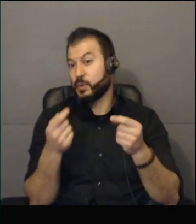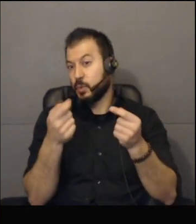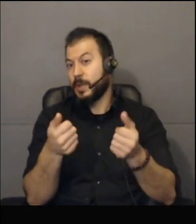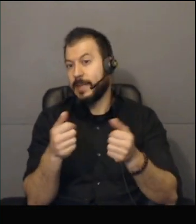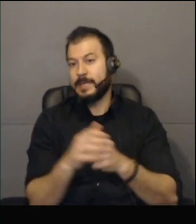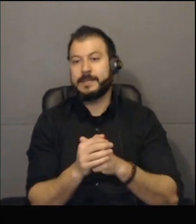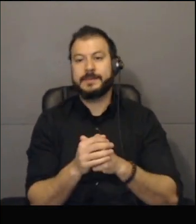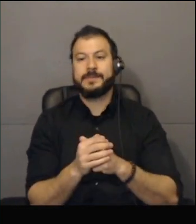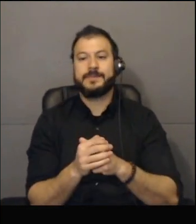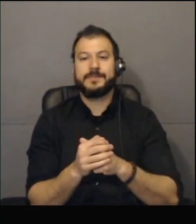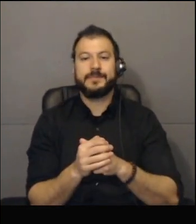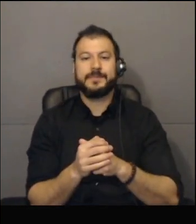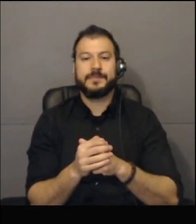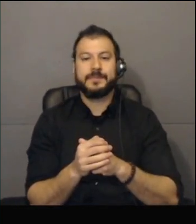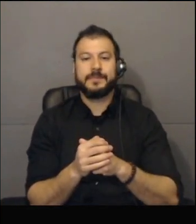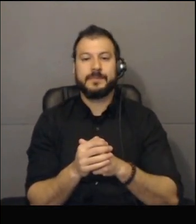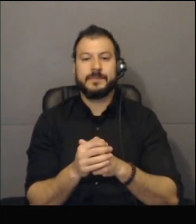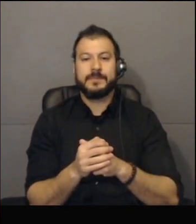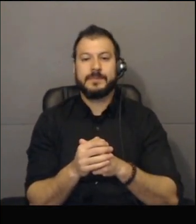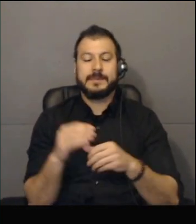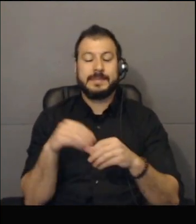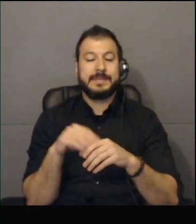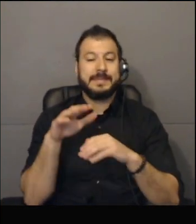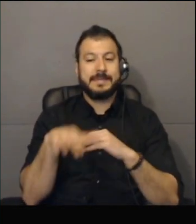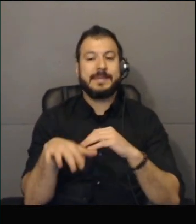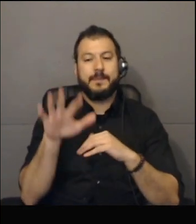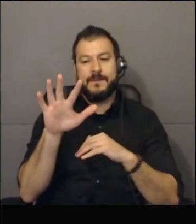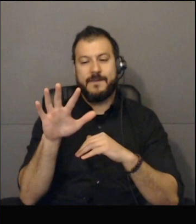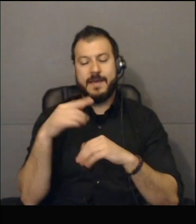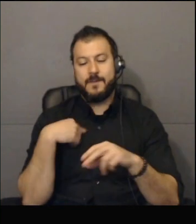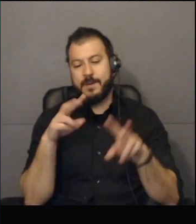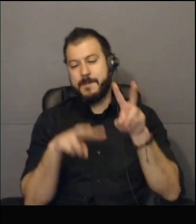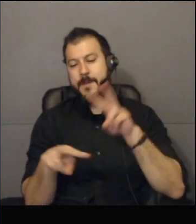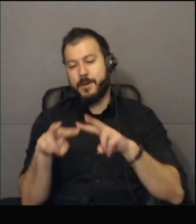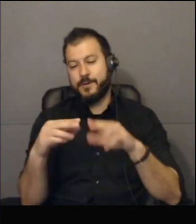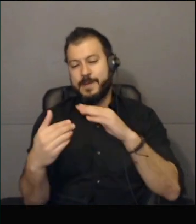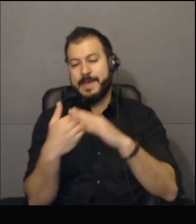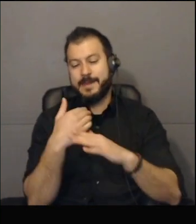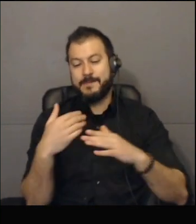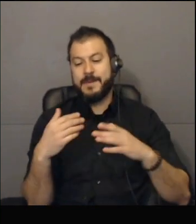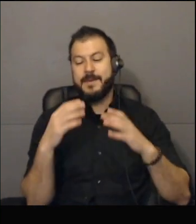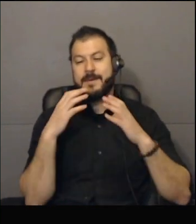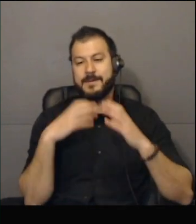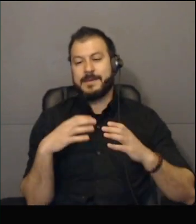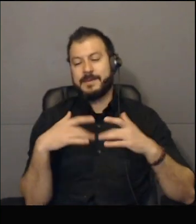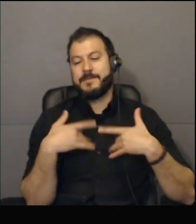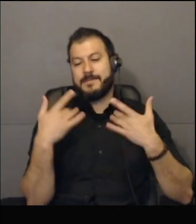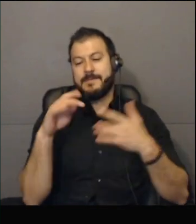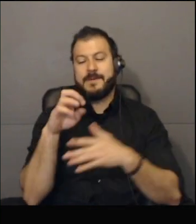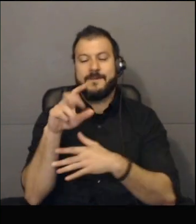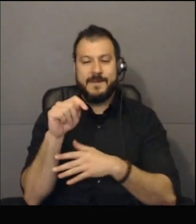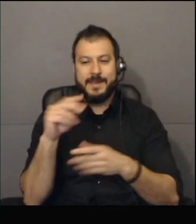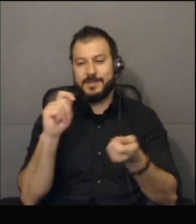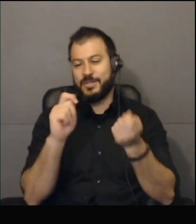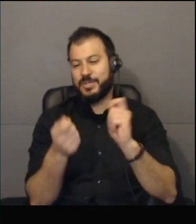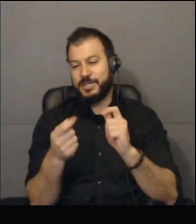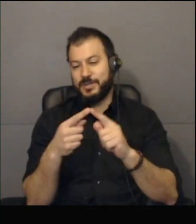Finally, in step flight will monitor the incoming custom event and changes to the scaling limits.